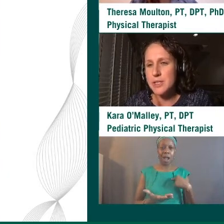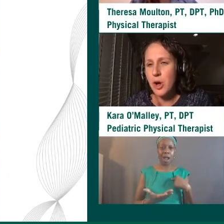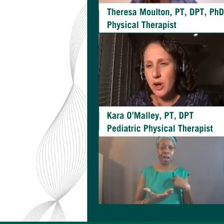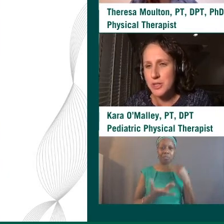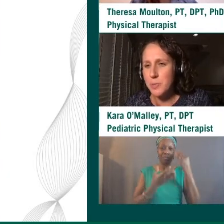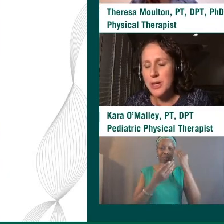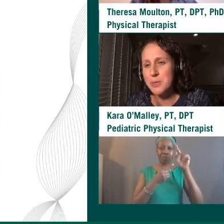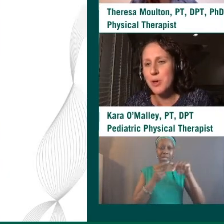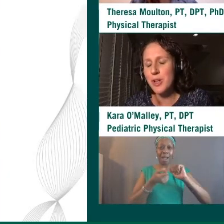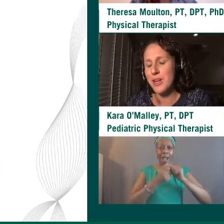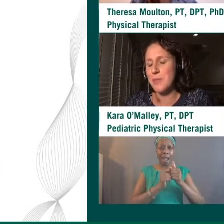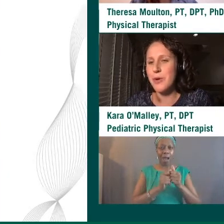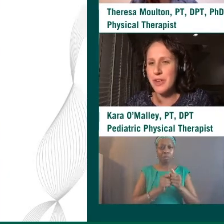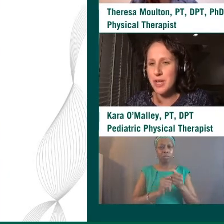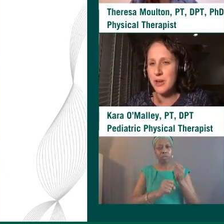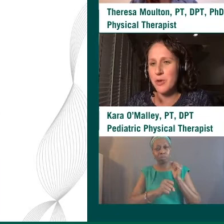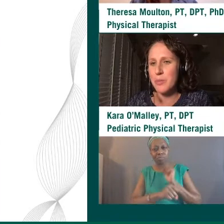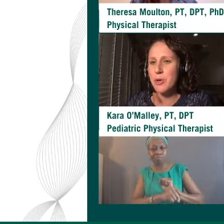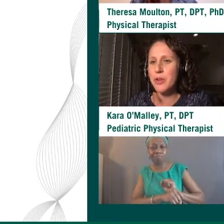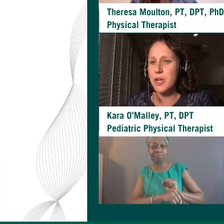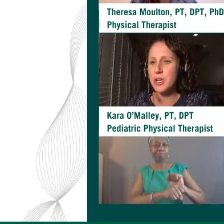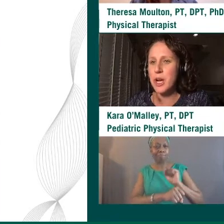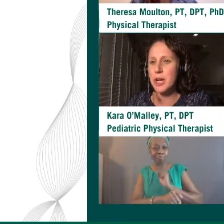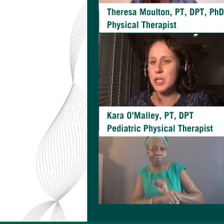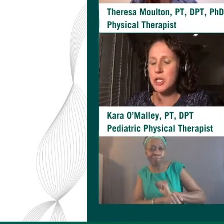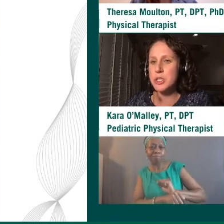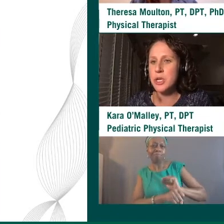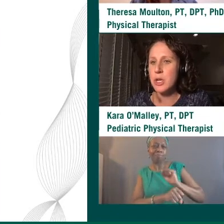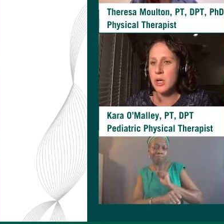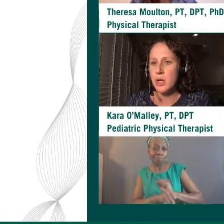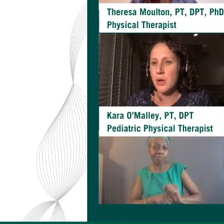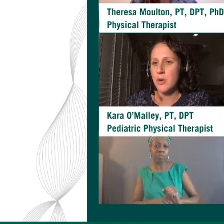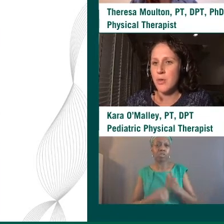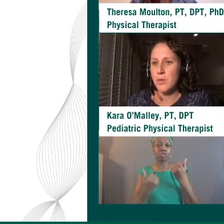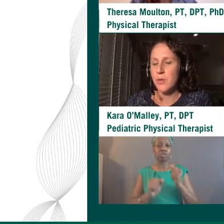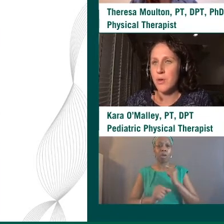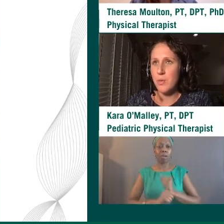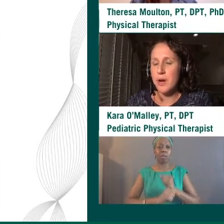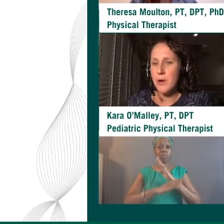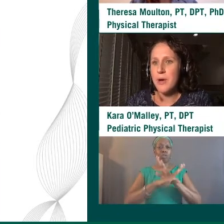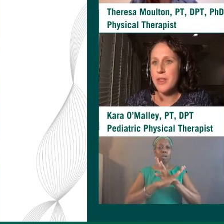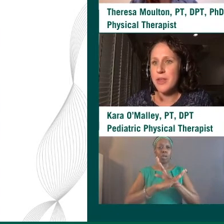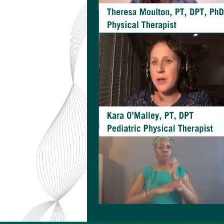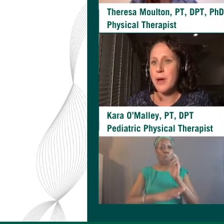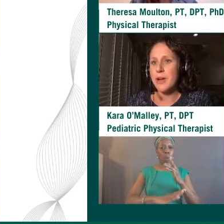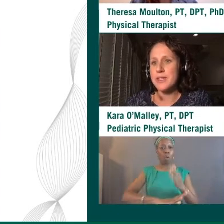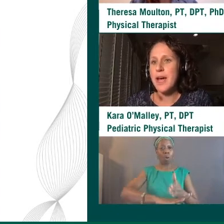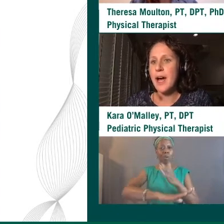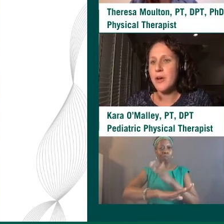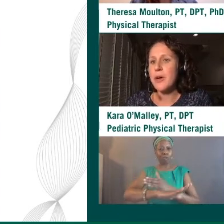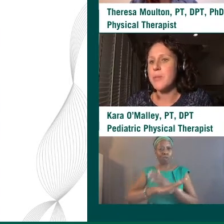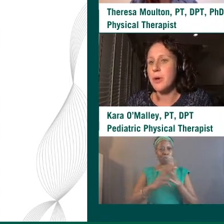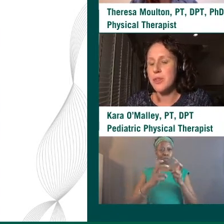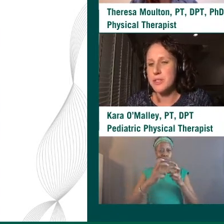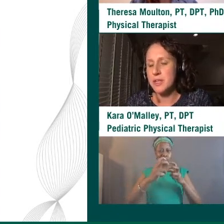as hard as possible on preventing or improving contractures What I wanna think about is how do I build this